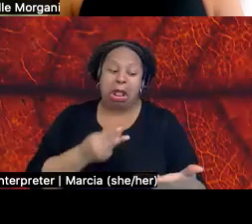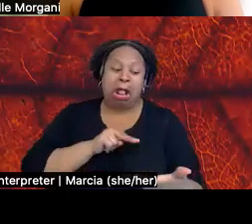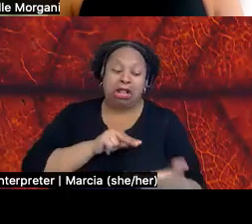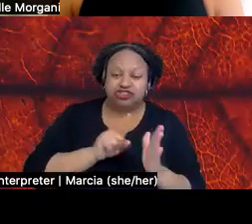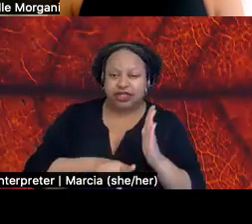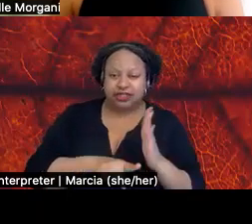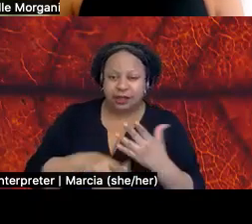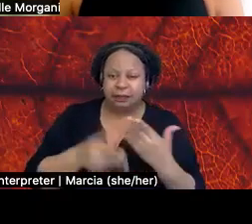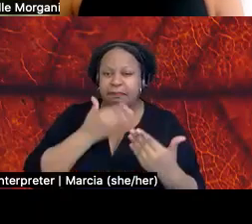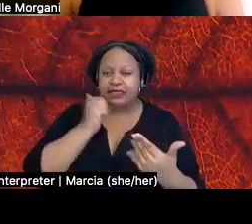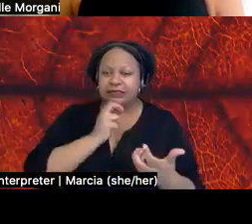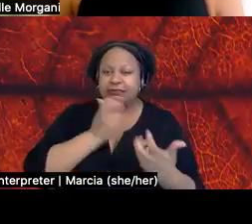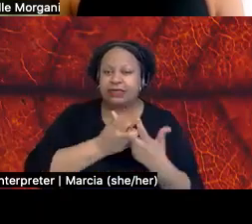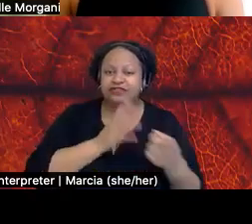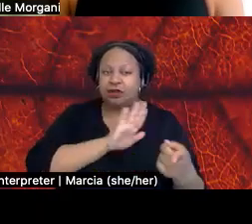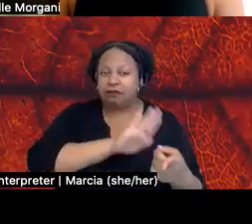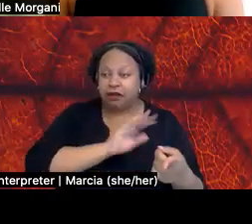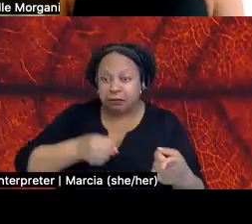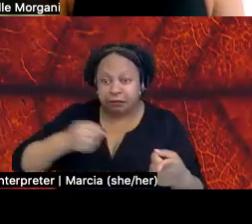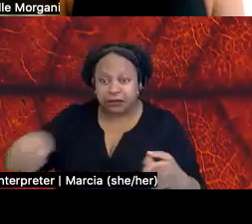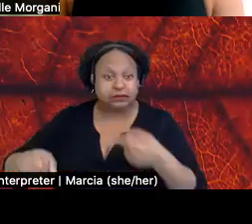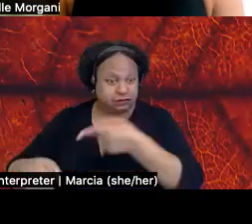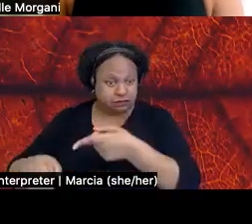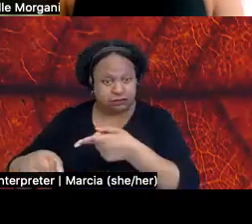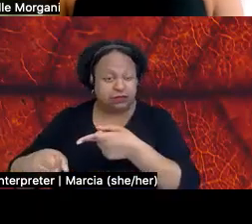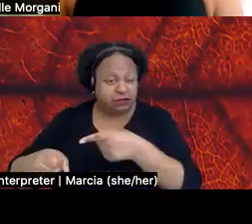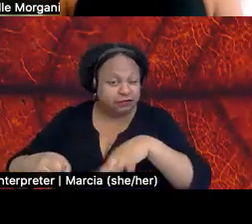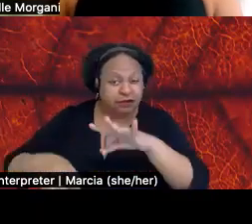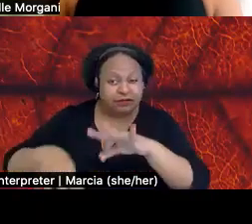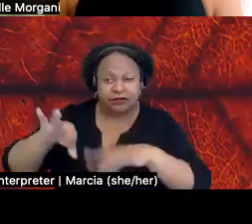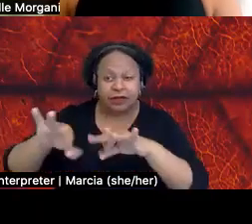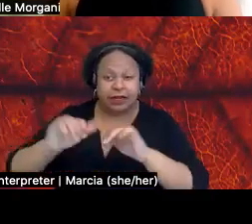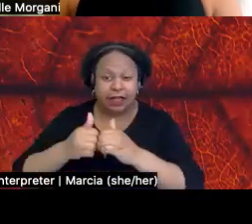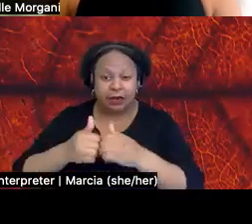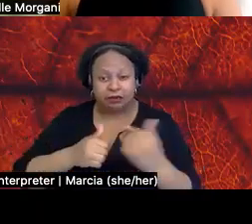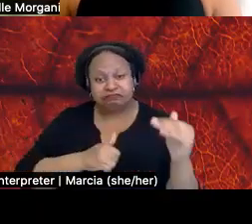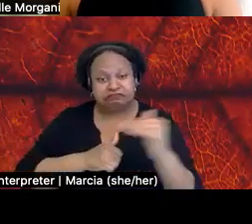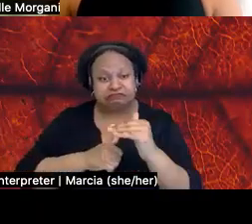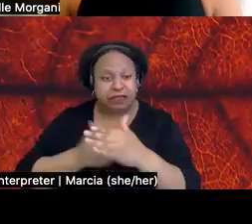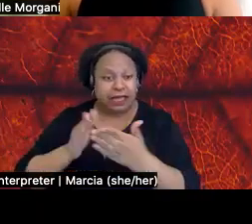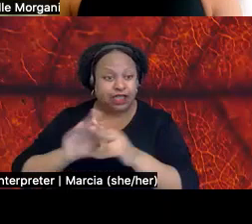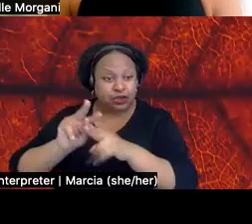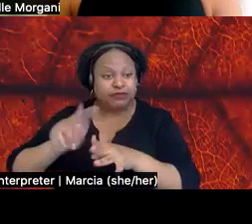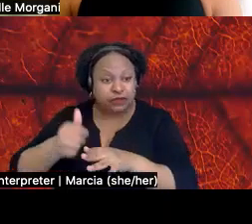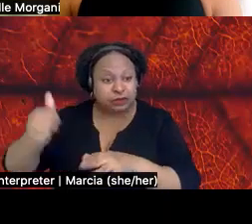their particular placement, and they can find that out by asking their supervisor for suggestions.